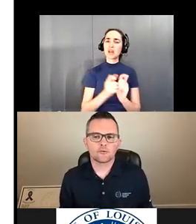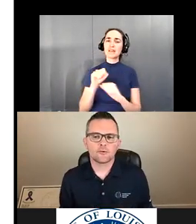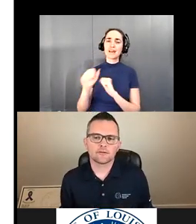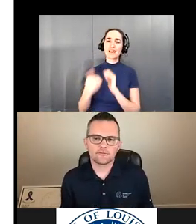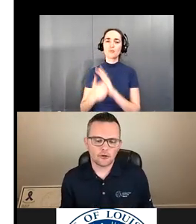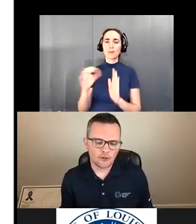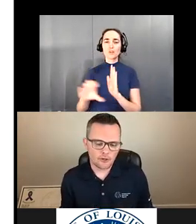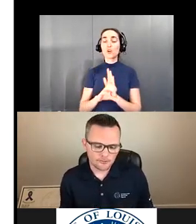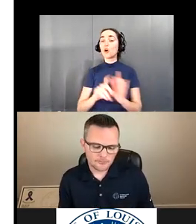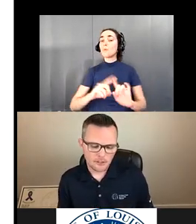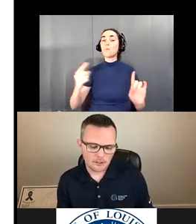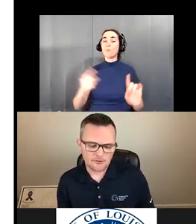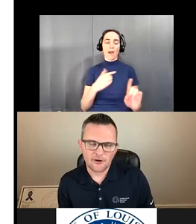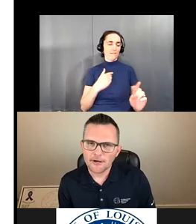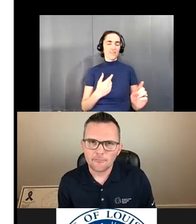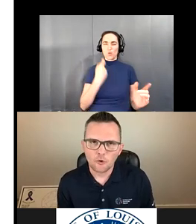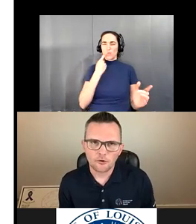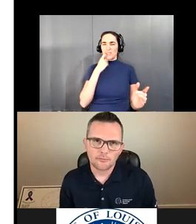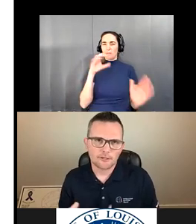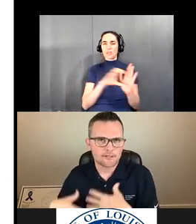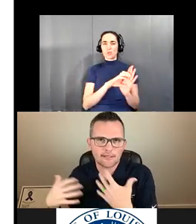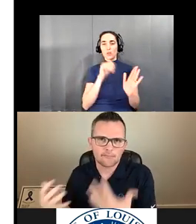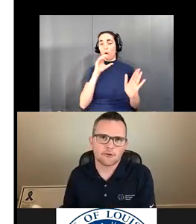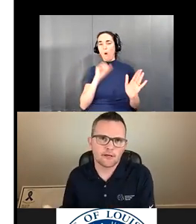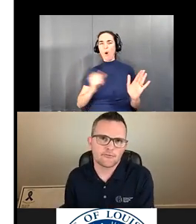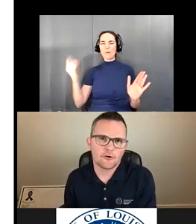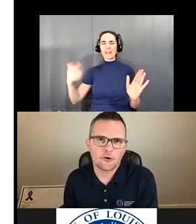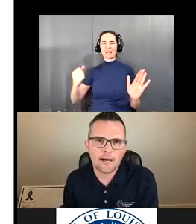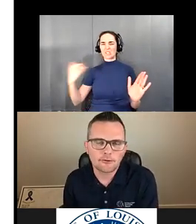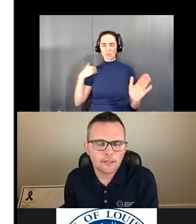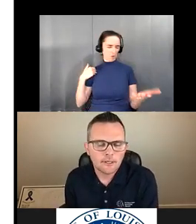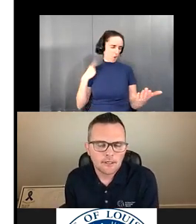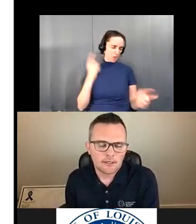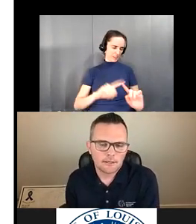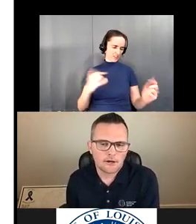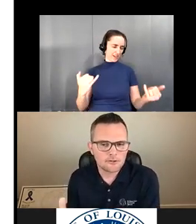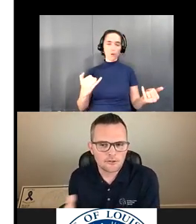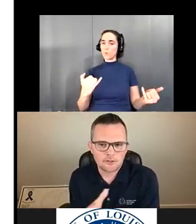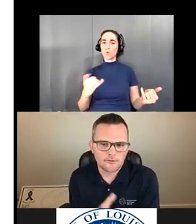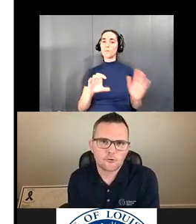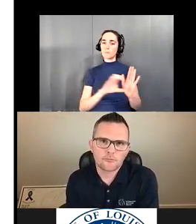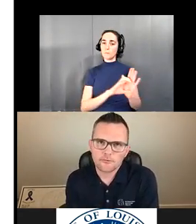recent photo is very important because they can put that photo out onto the form of law